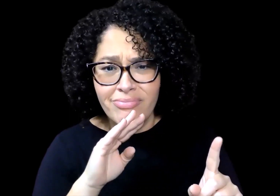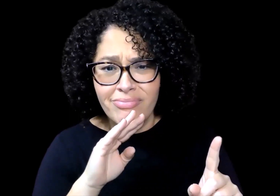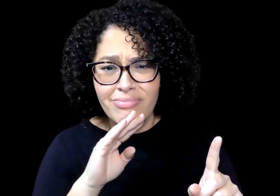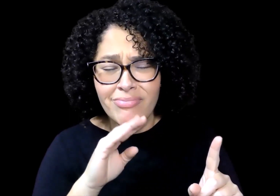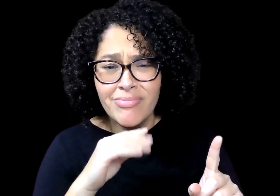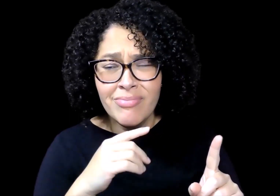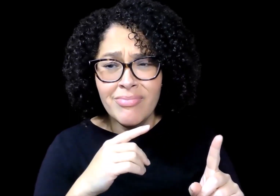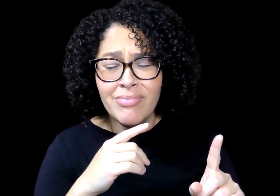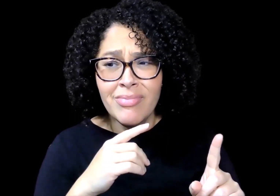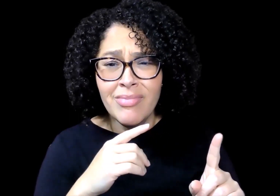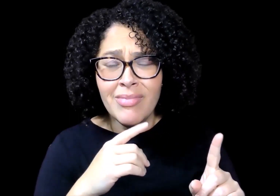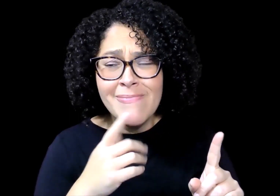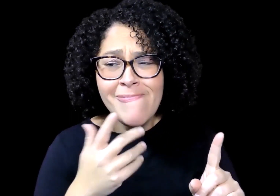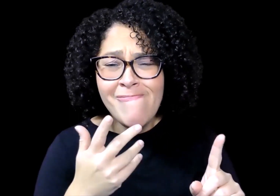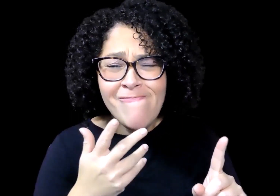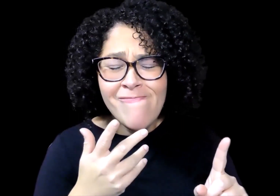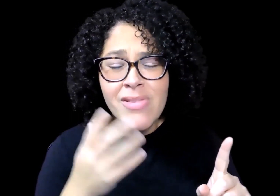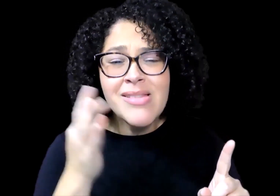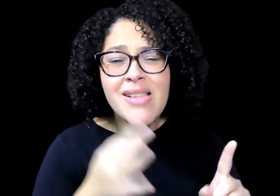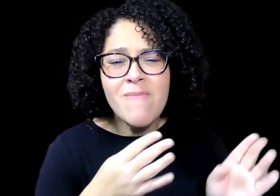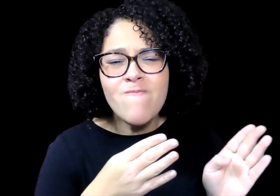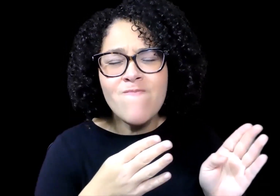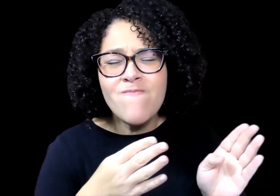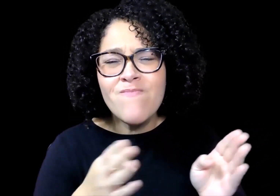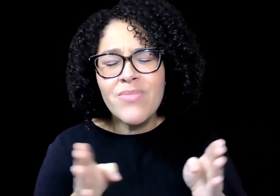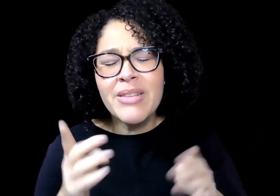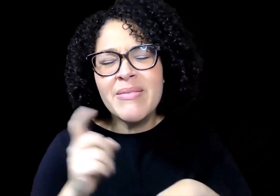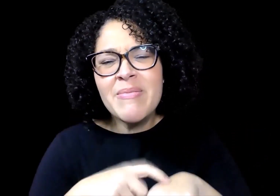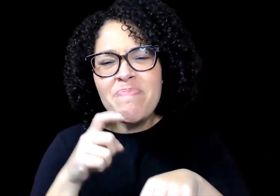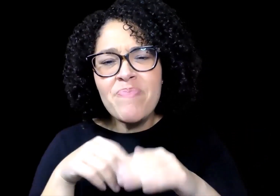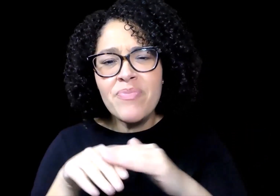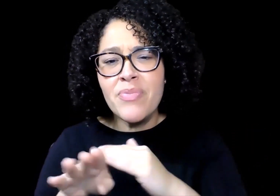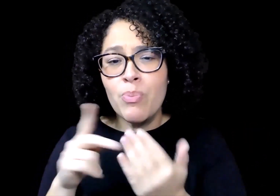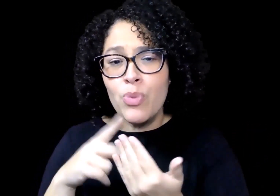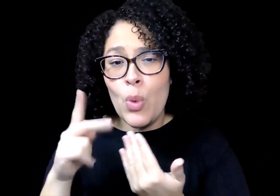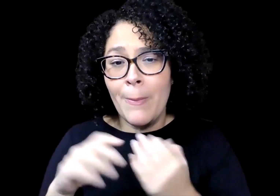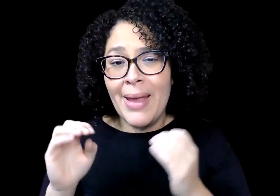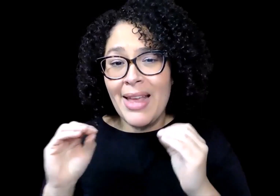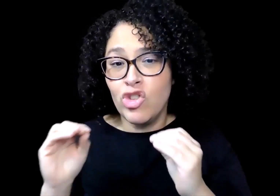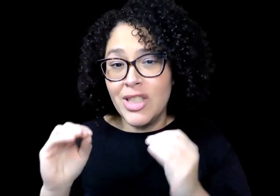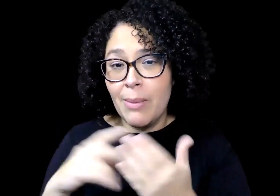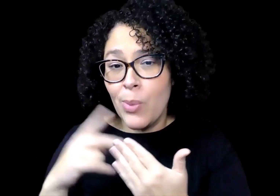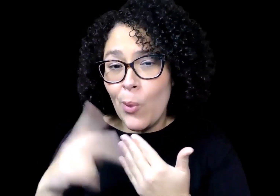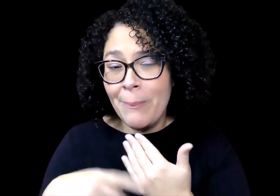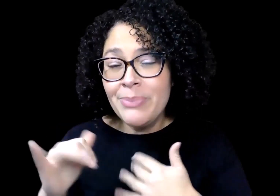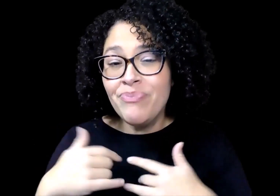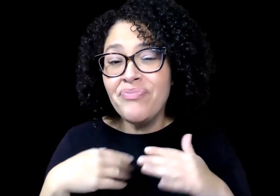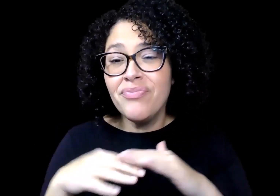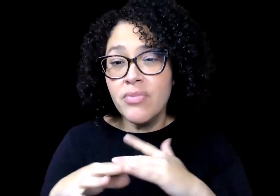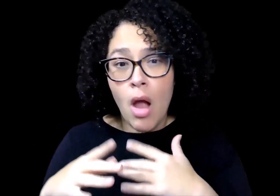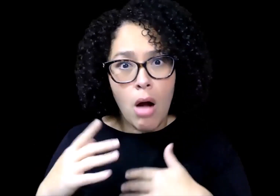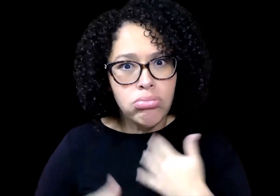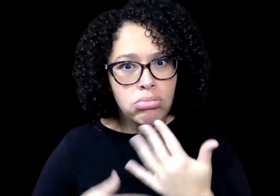but because of that frustrating interview the radiology program I did go ahead and study at